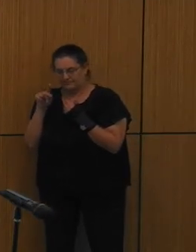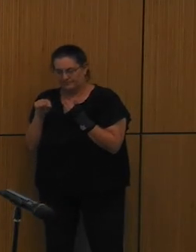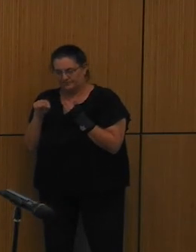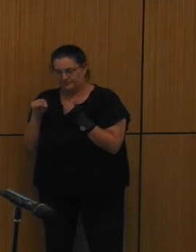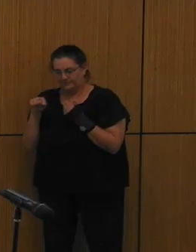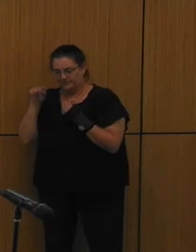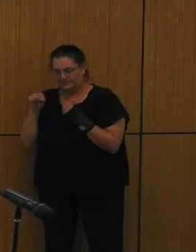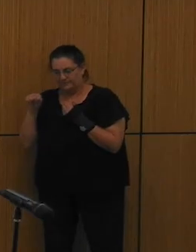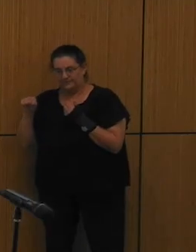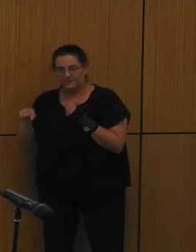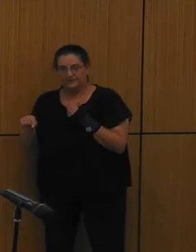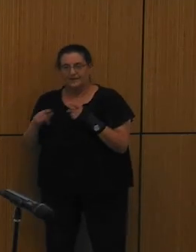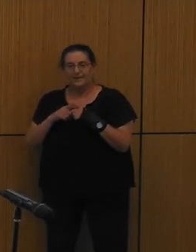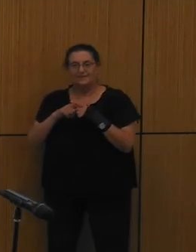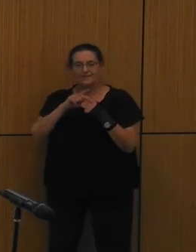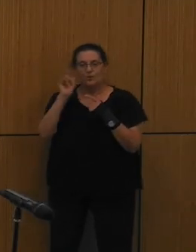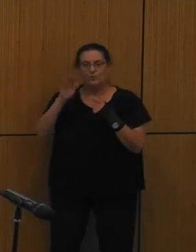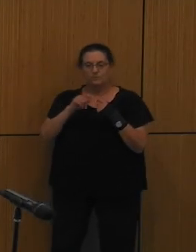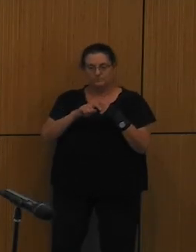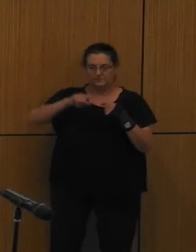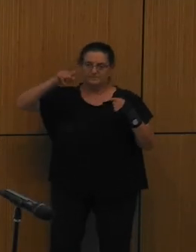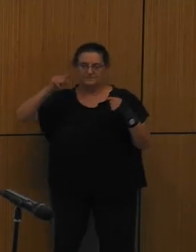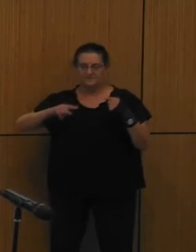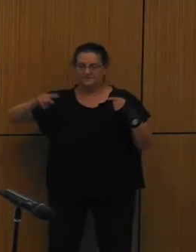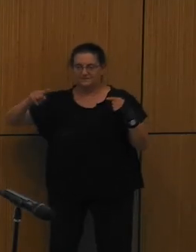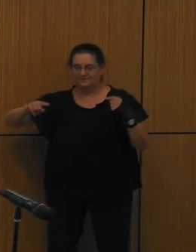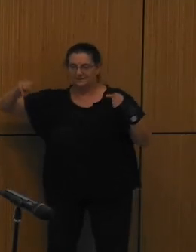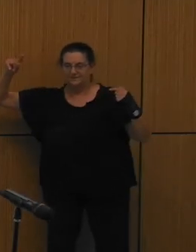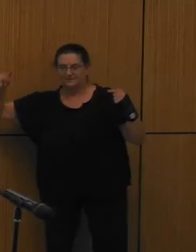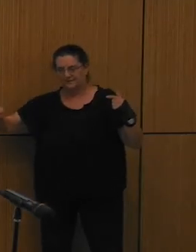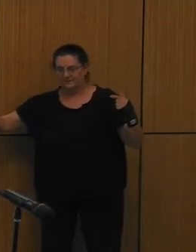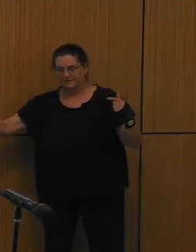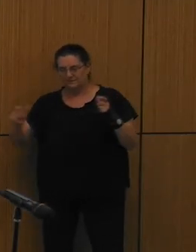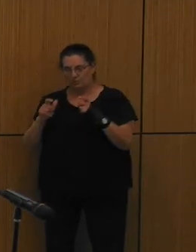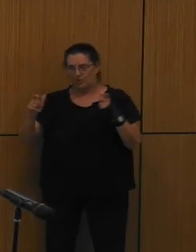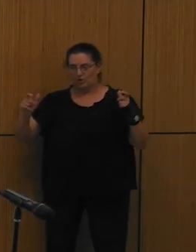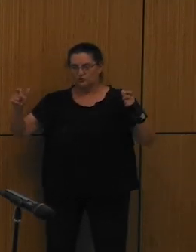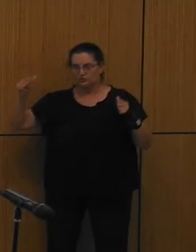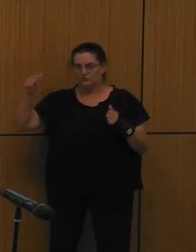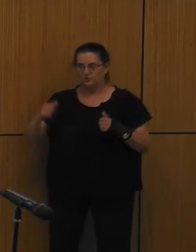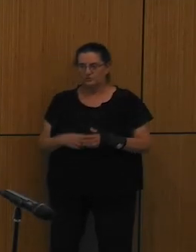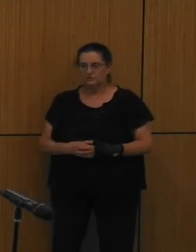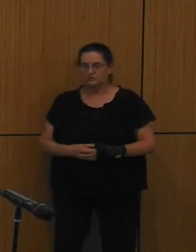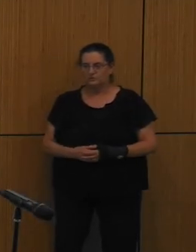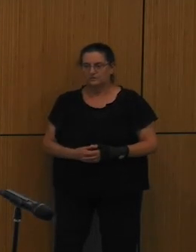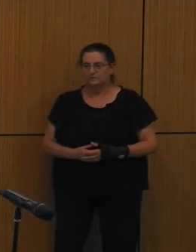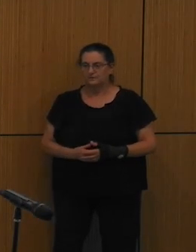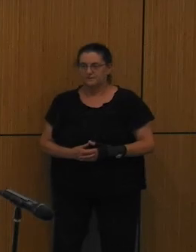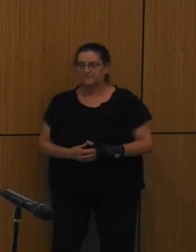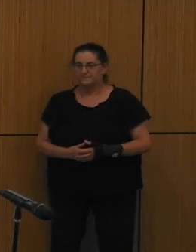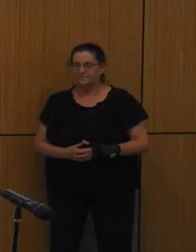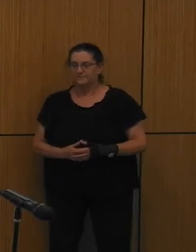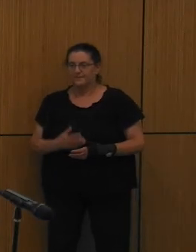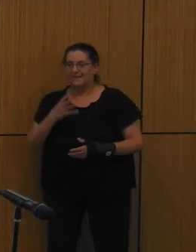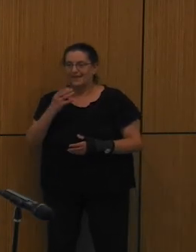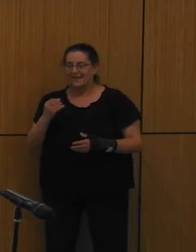And then they'll kind of expand again and become kind of larger, more systematic and more regular again. And in fact, what you're seeing. Right.